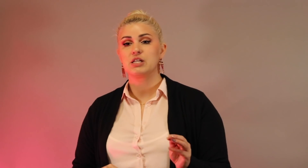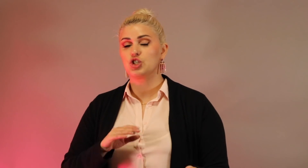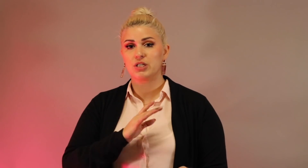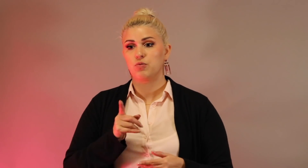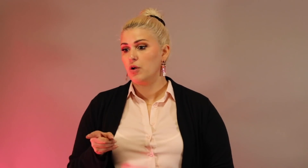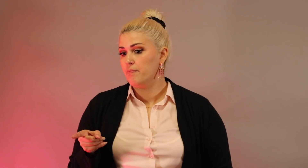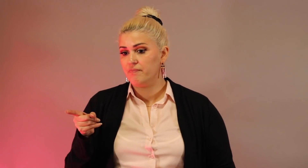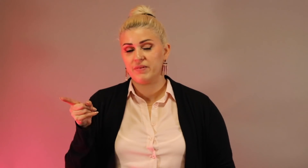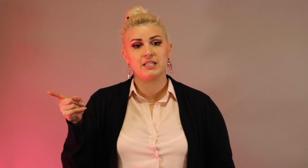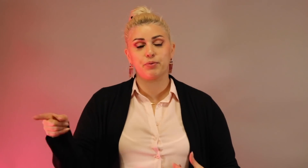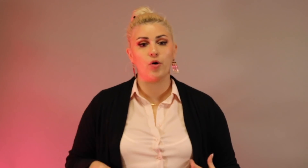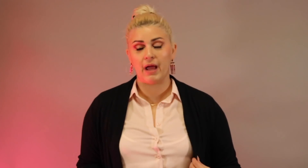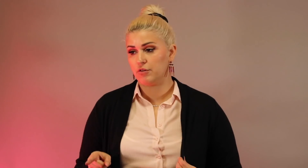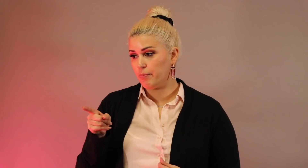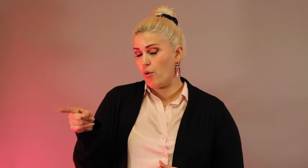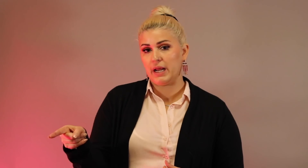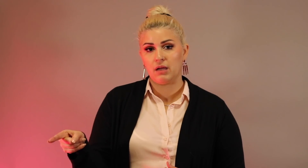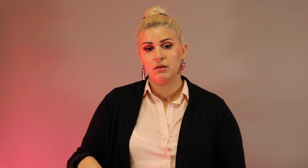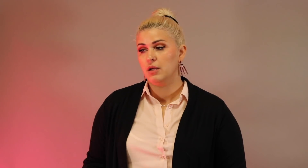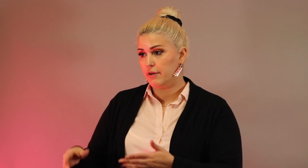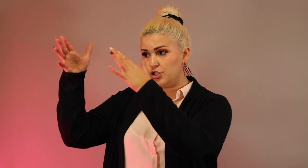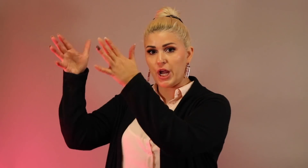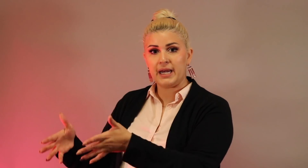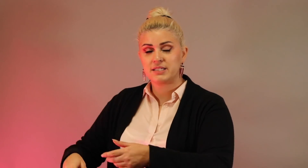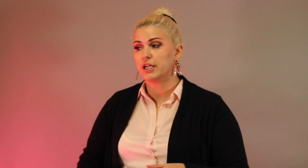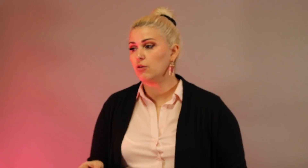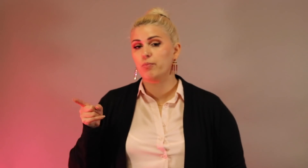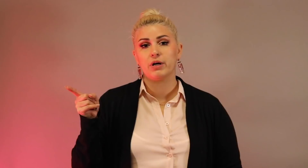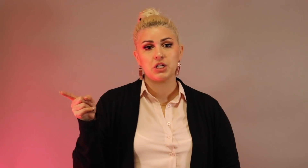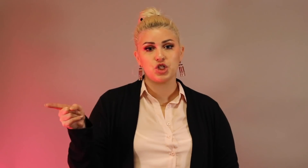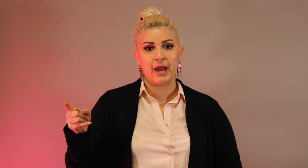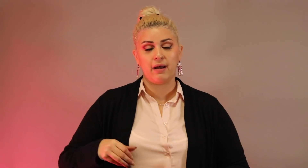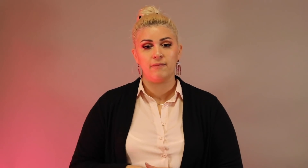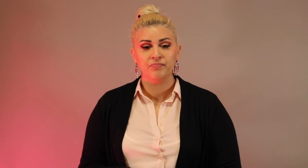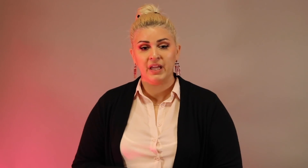It's just, it's a pronoun, you're pointing. If Jane is here, we're pointing to Jane,